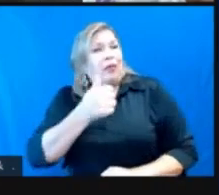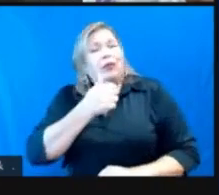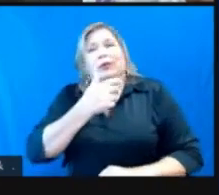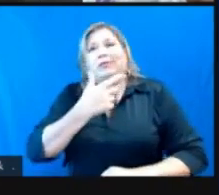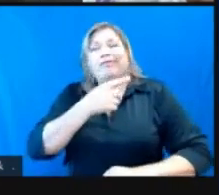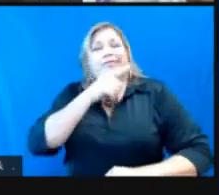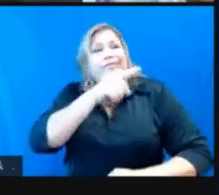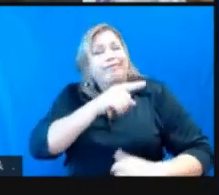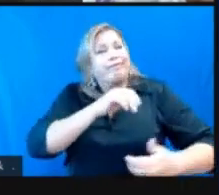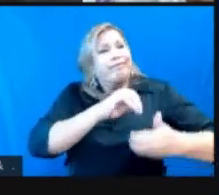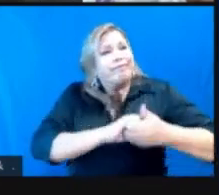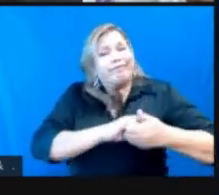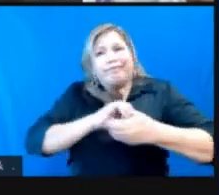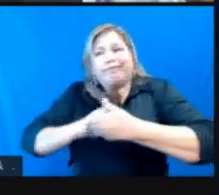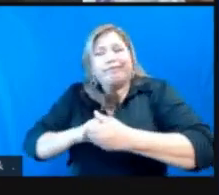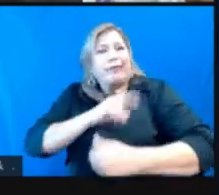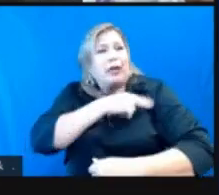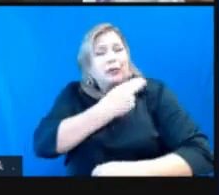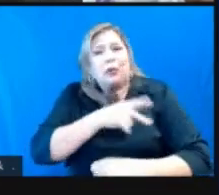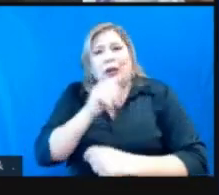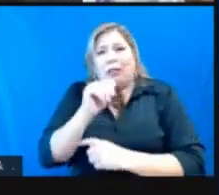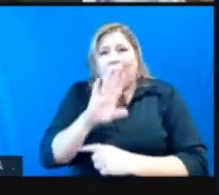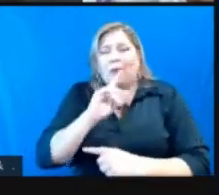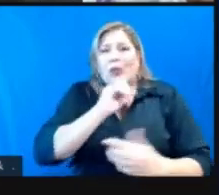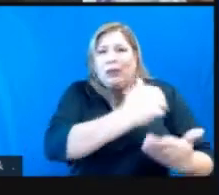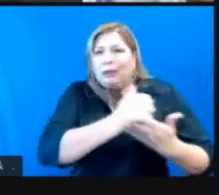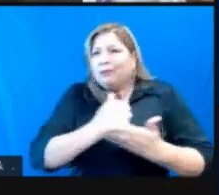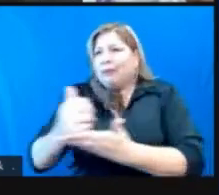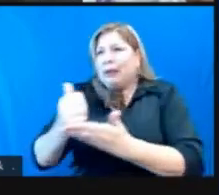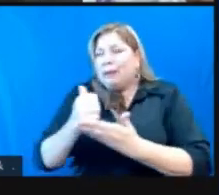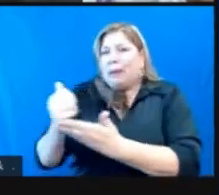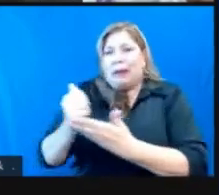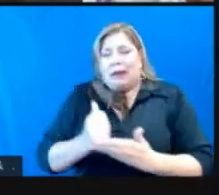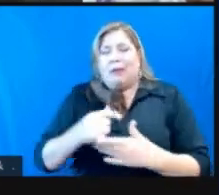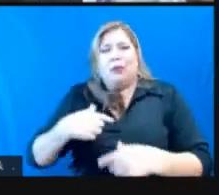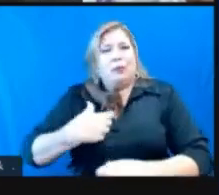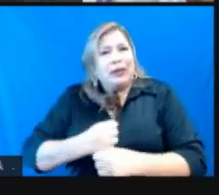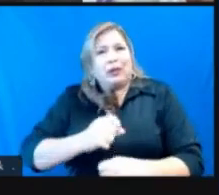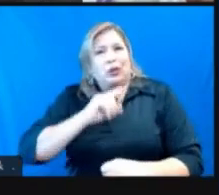partners have really stepped up in California to provide lab lab testing